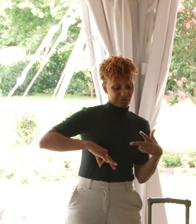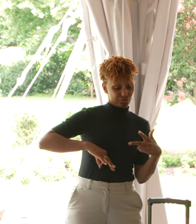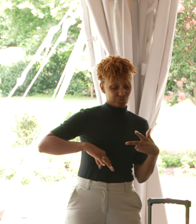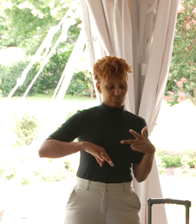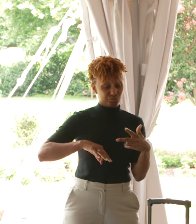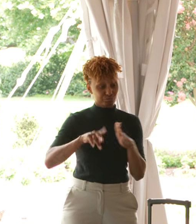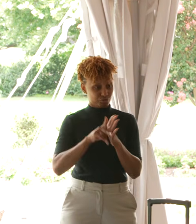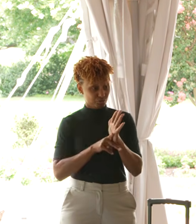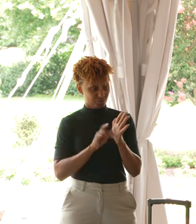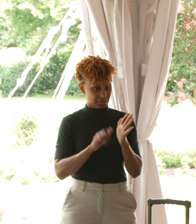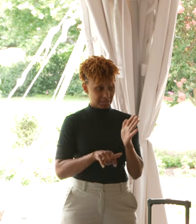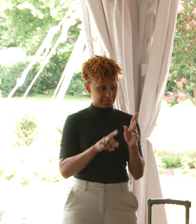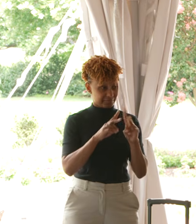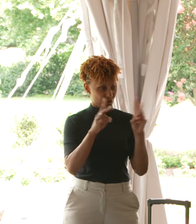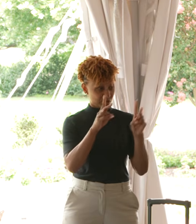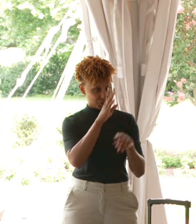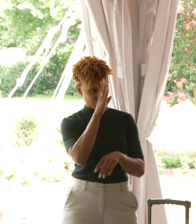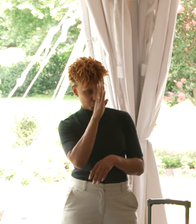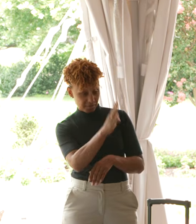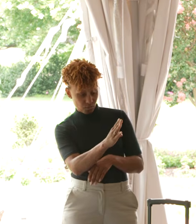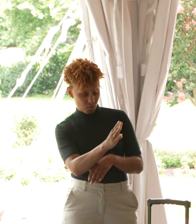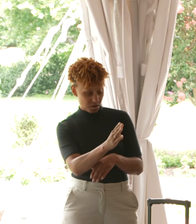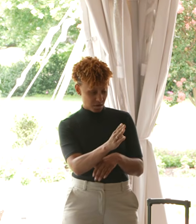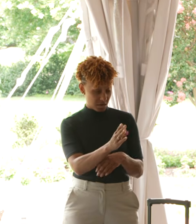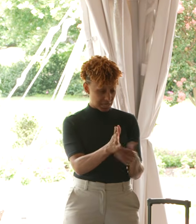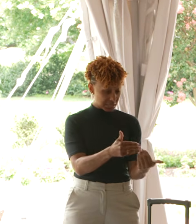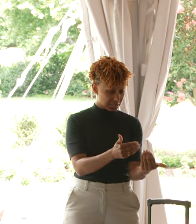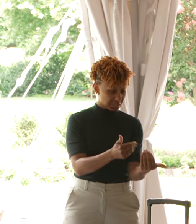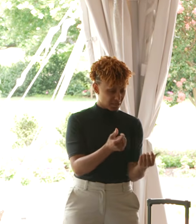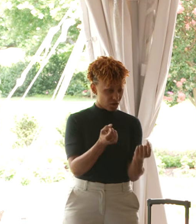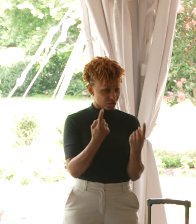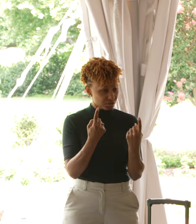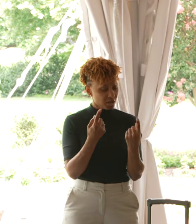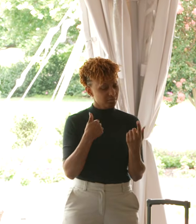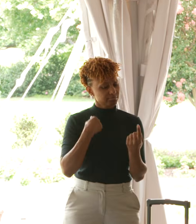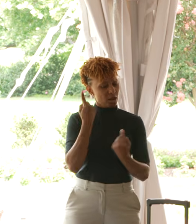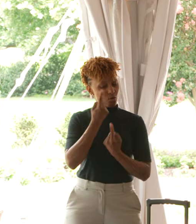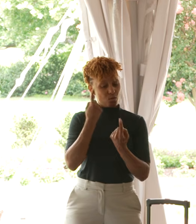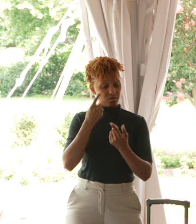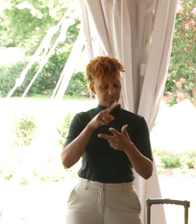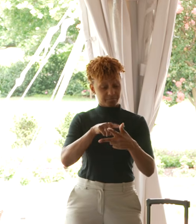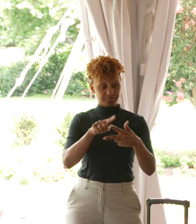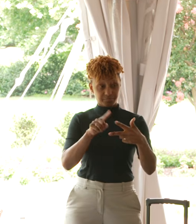it? Is it straightforward in practice? Are there cases where the principles actually conflict with